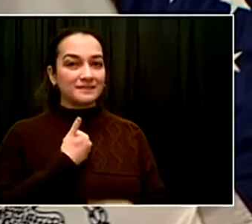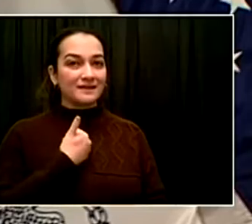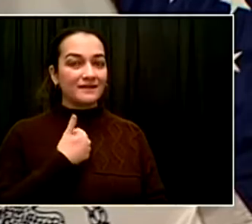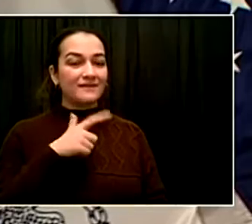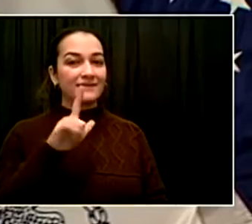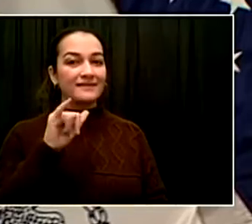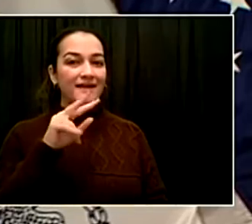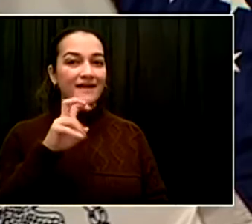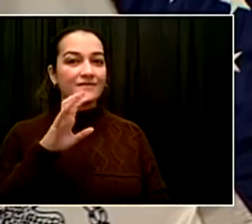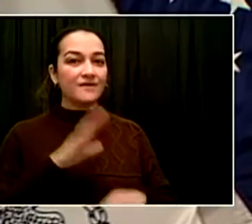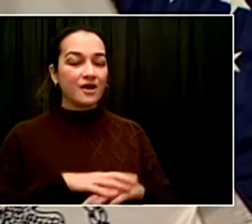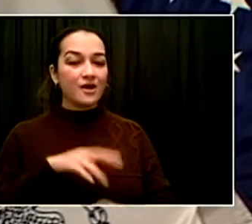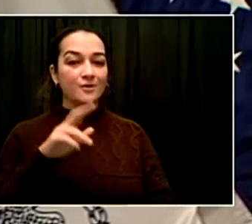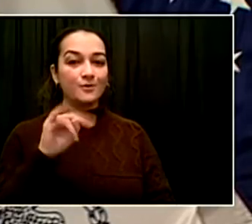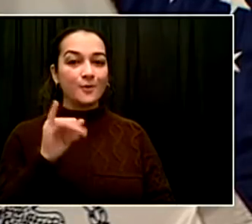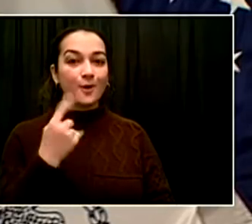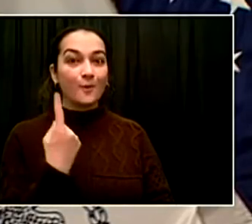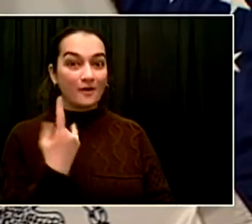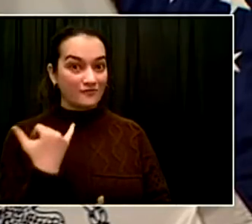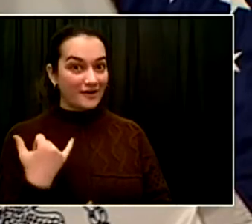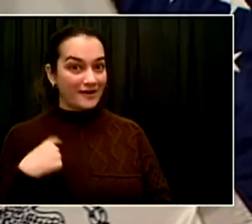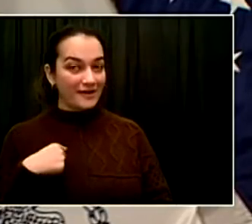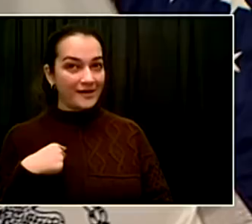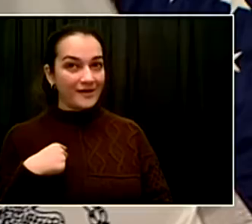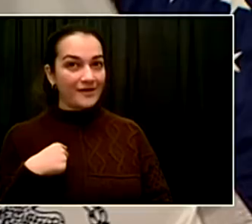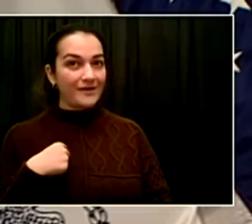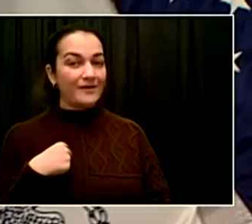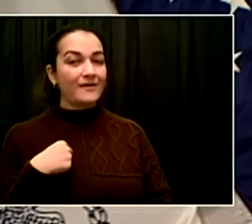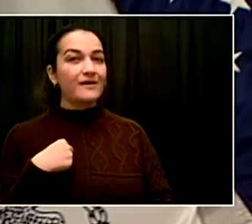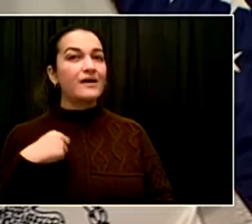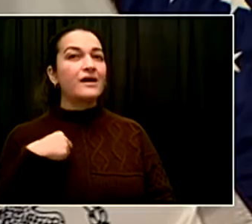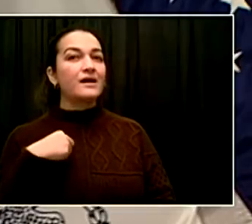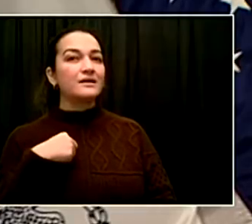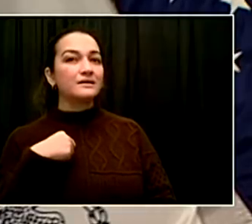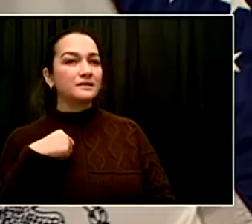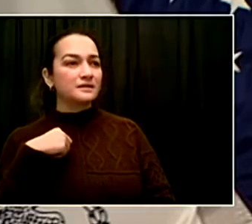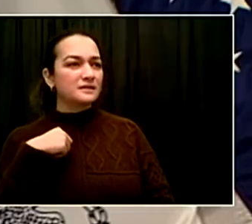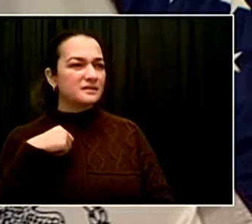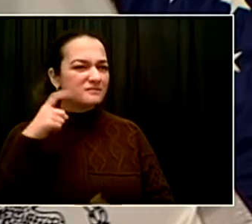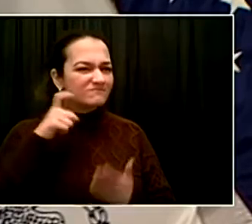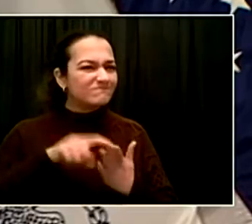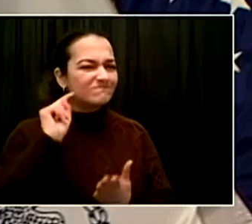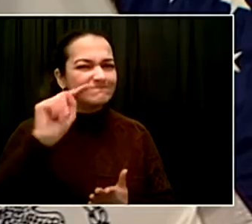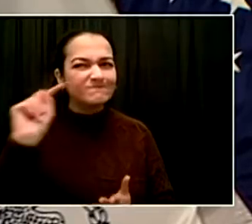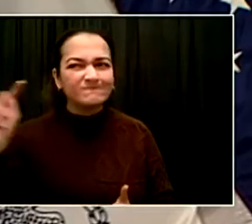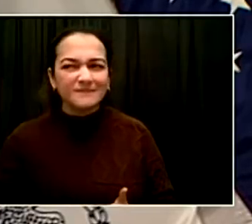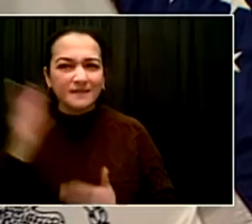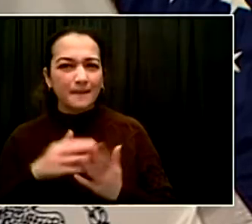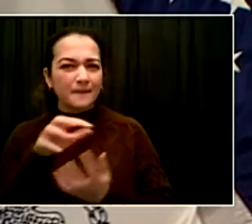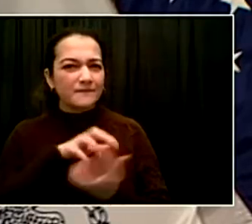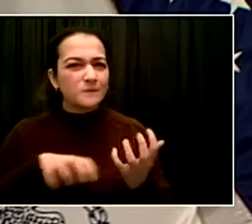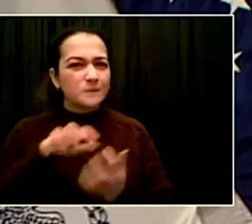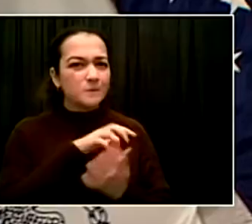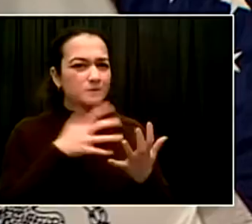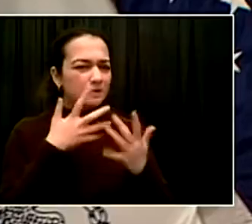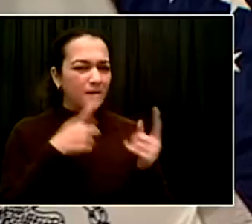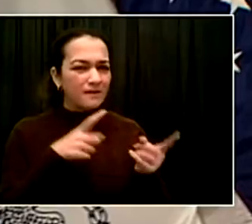SENSING THERE'S A LOT OF CONFUSION ABOUT WHAT IS TAKING